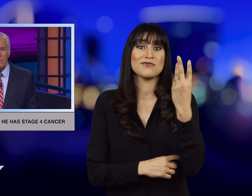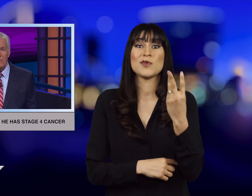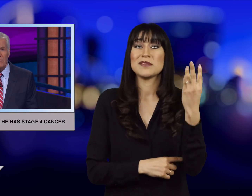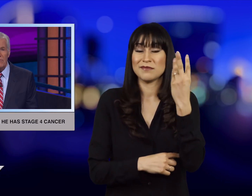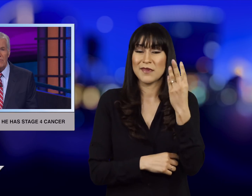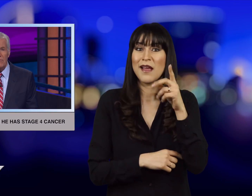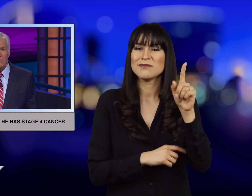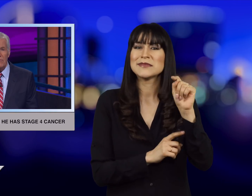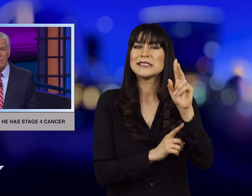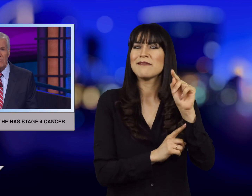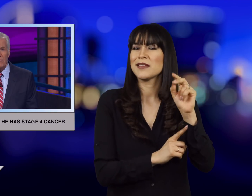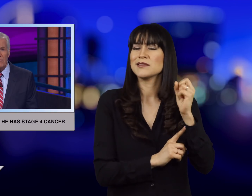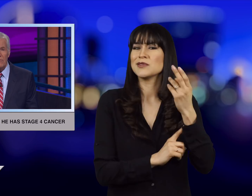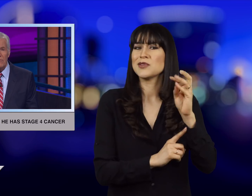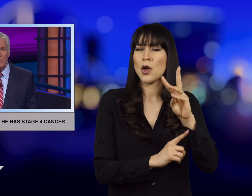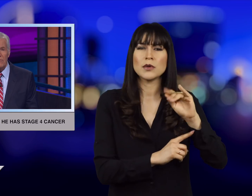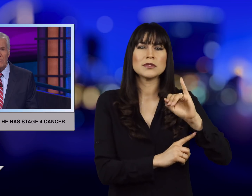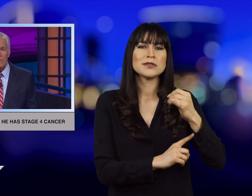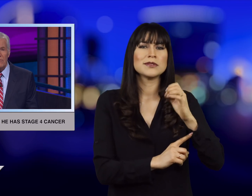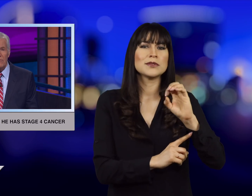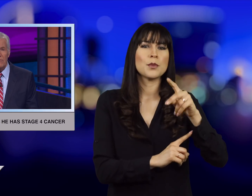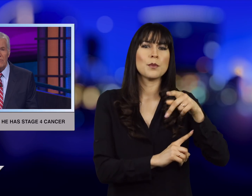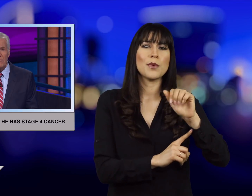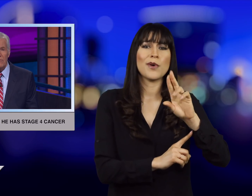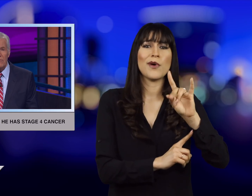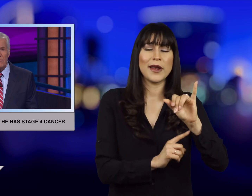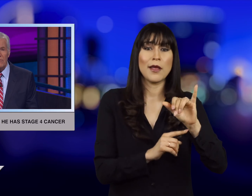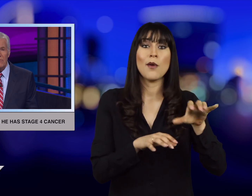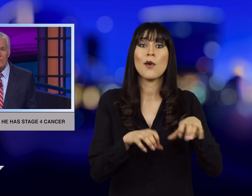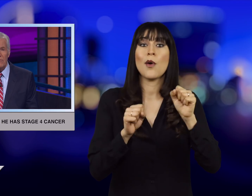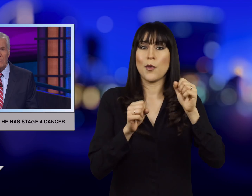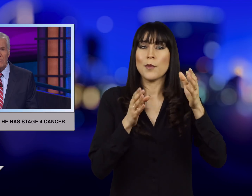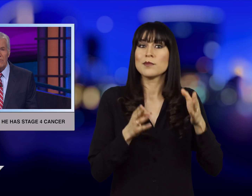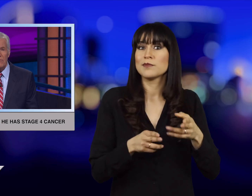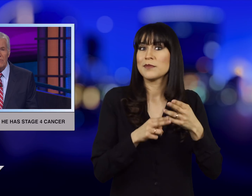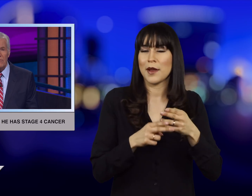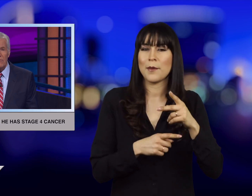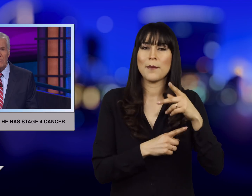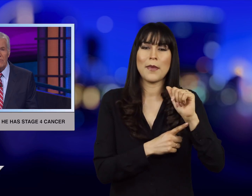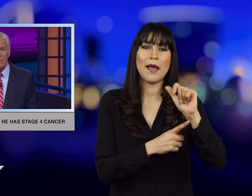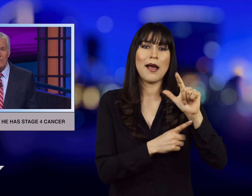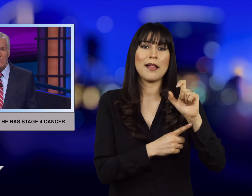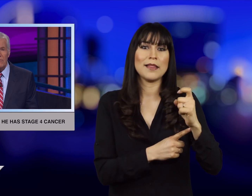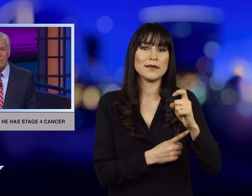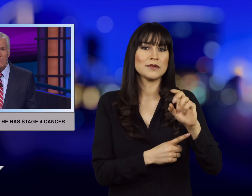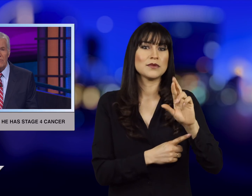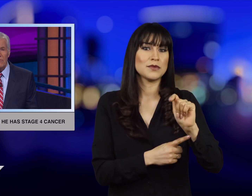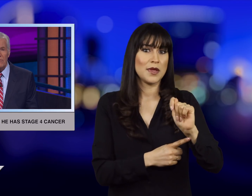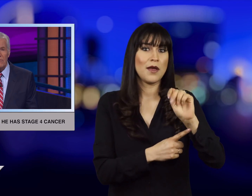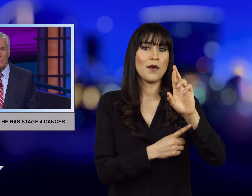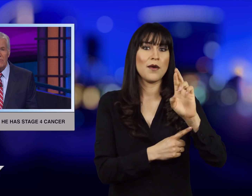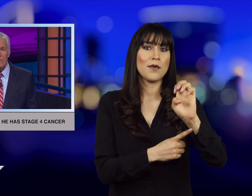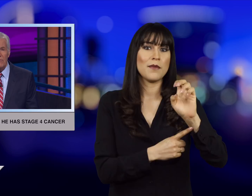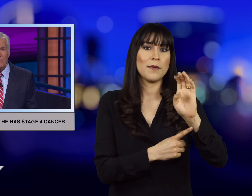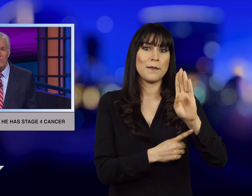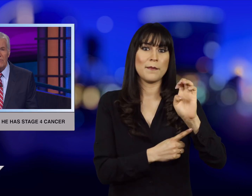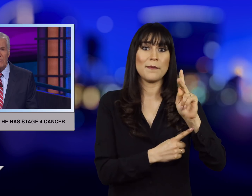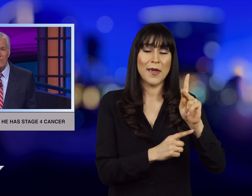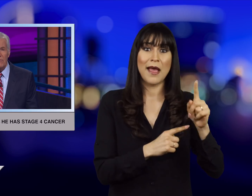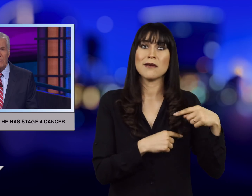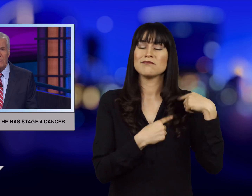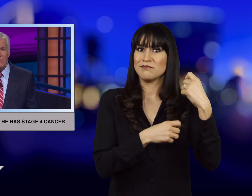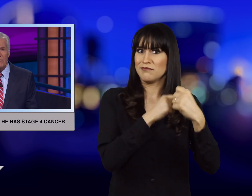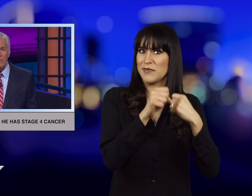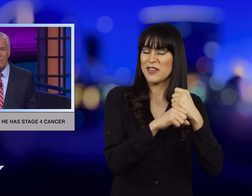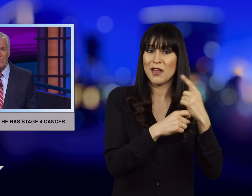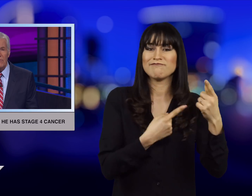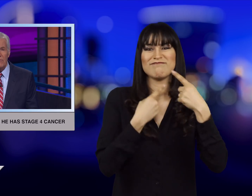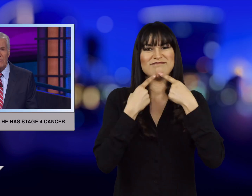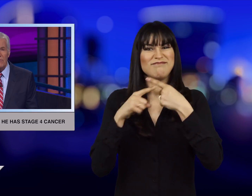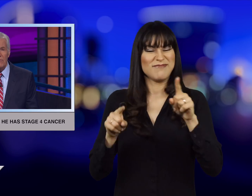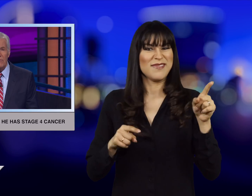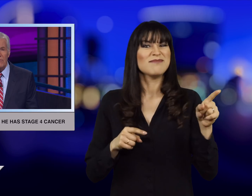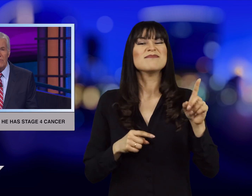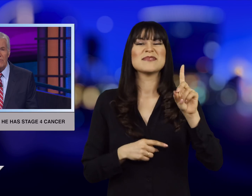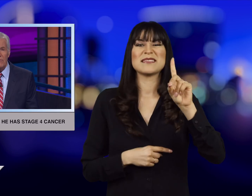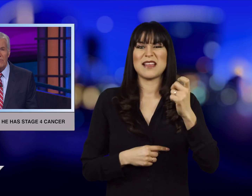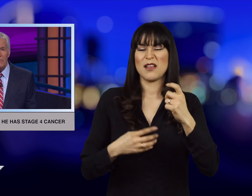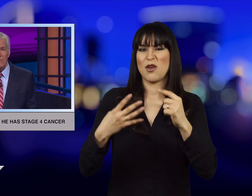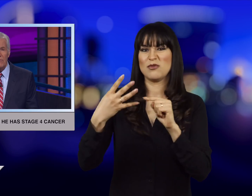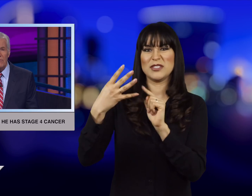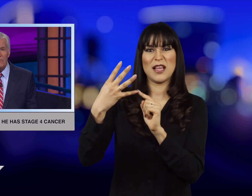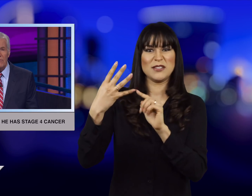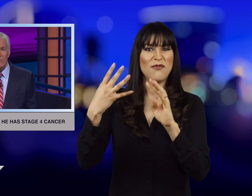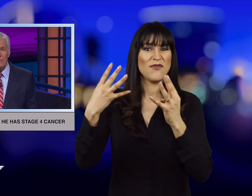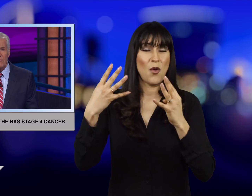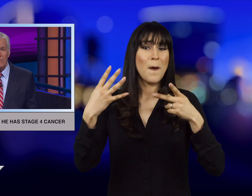Long time Jeopardy host Alex Trebek announced Wednesday that he has been diagnosed with